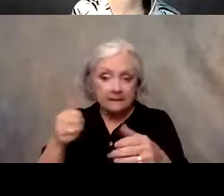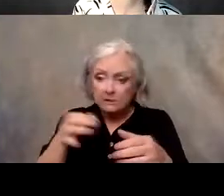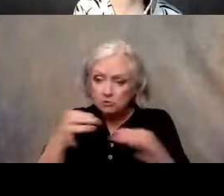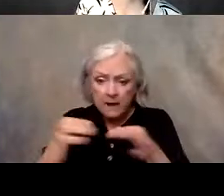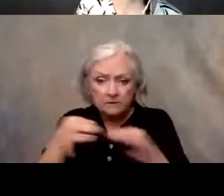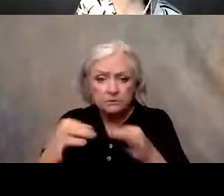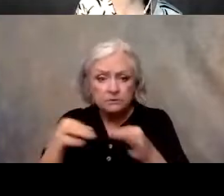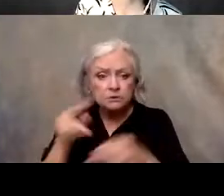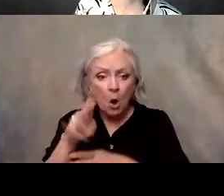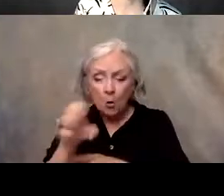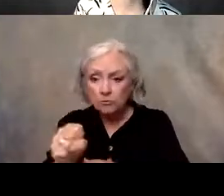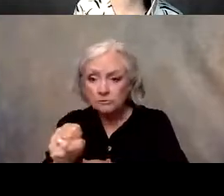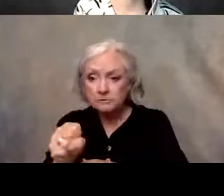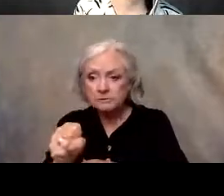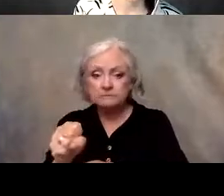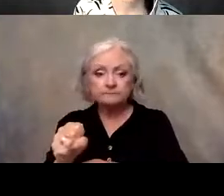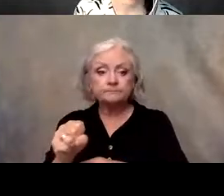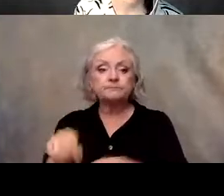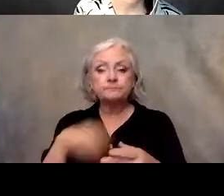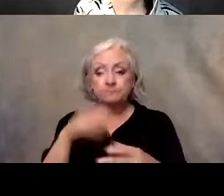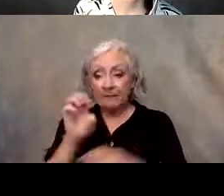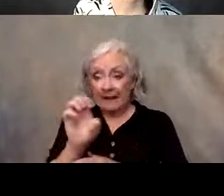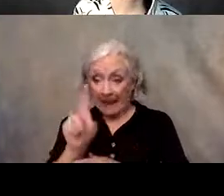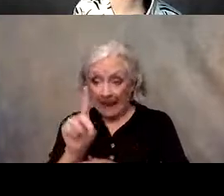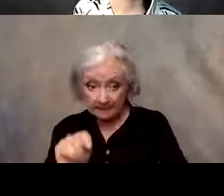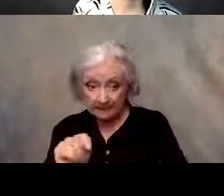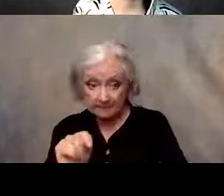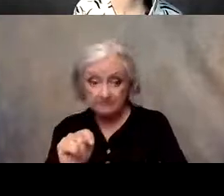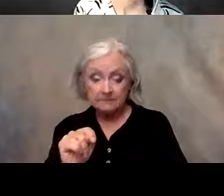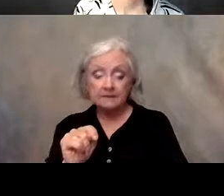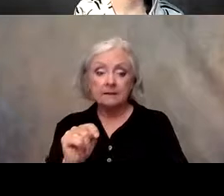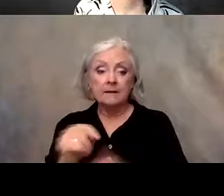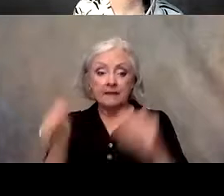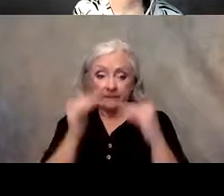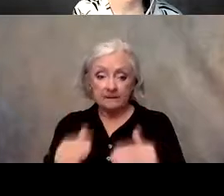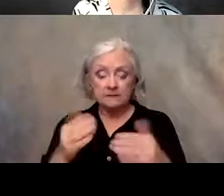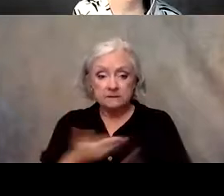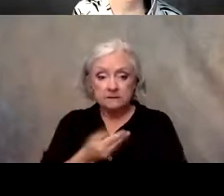Just like for voiceover. Editing rounds are considered, and then the delivery options